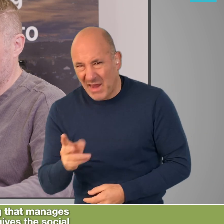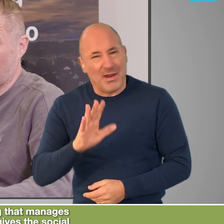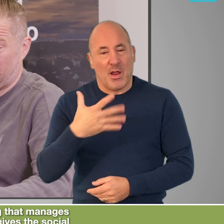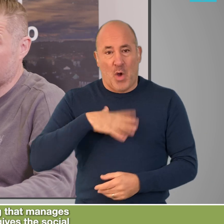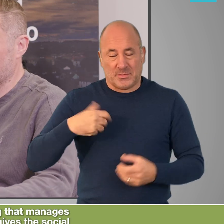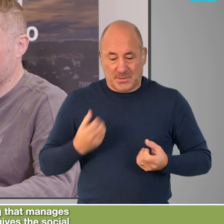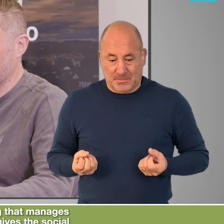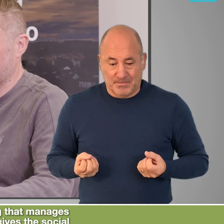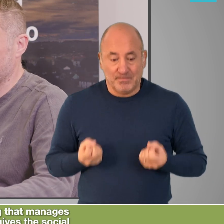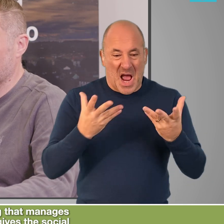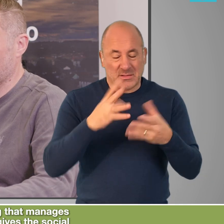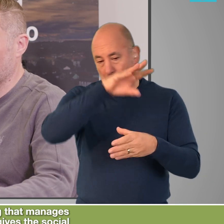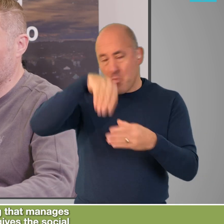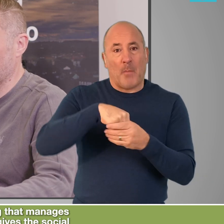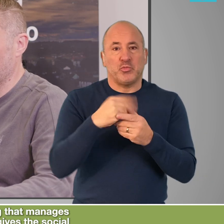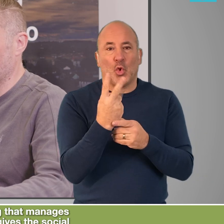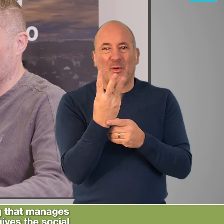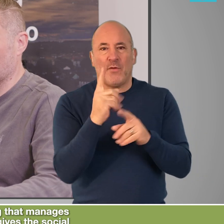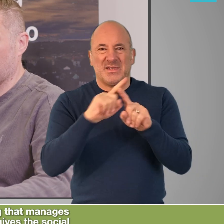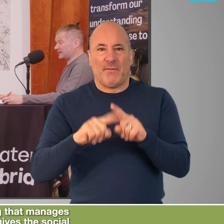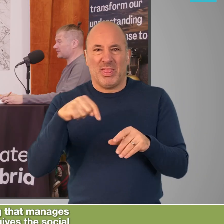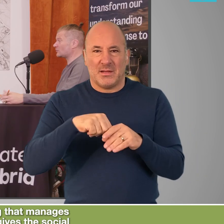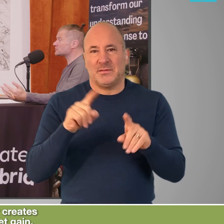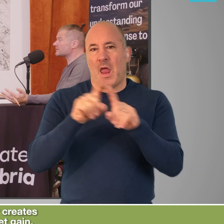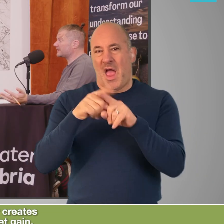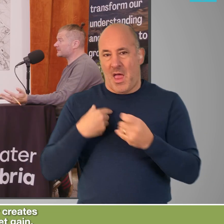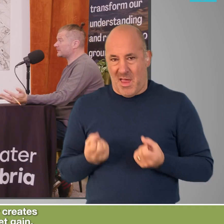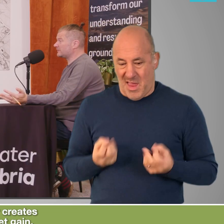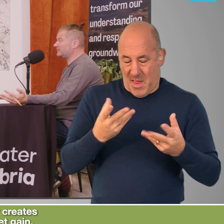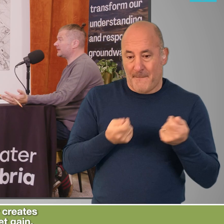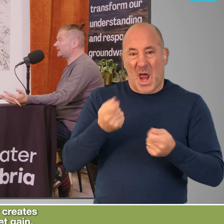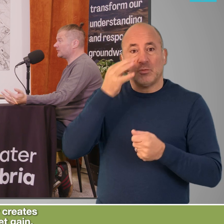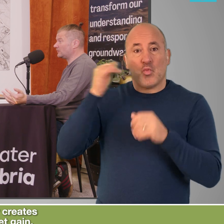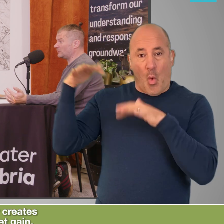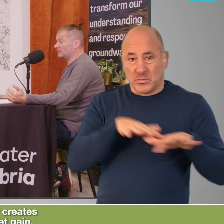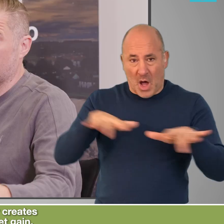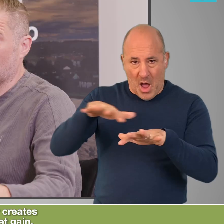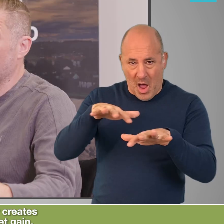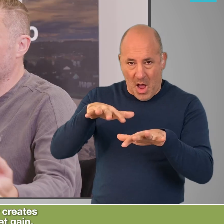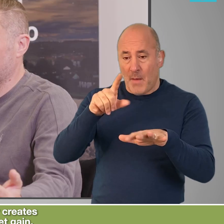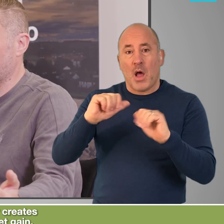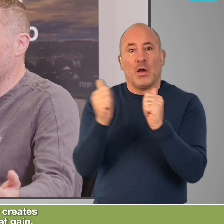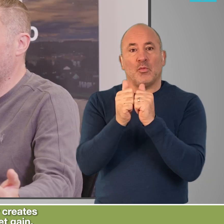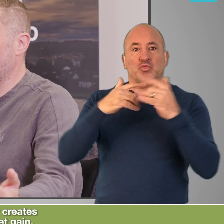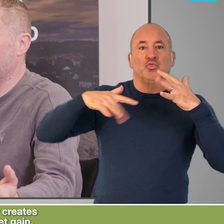If we can get something that manages surface water but also gives the social space for play or creates biodiversity in net gain,